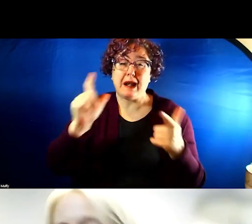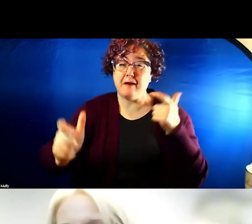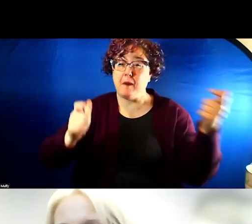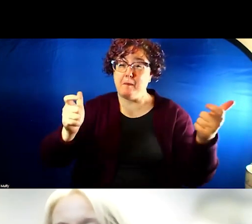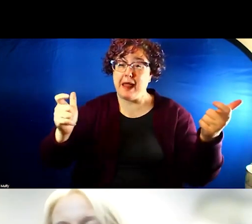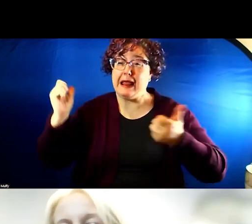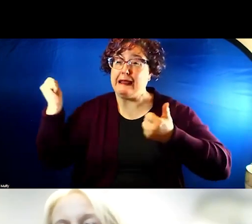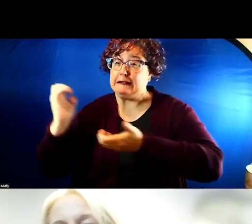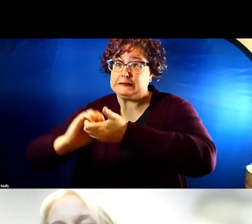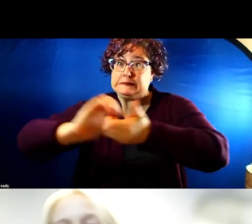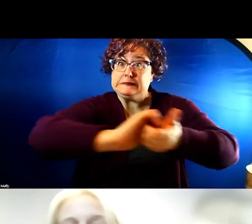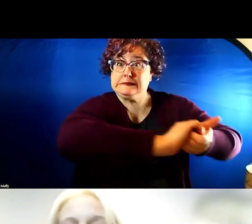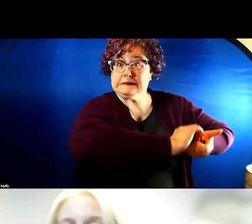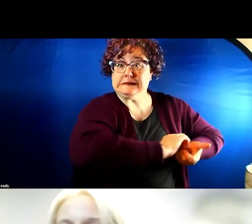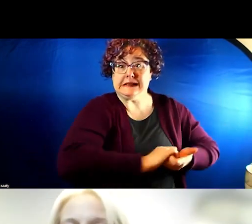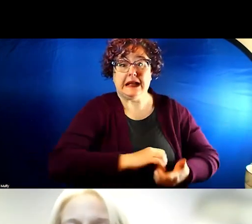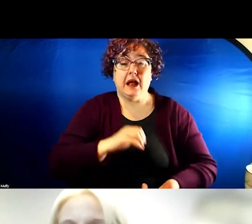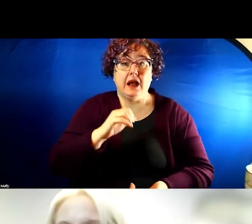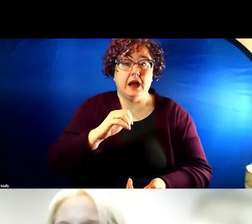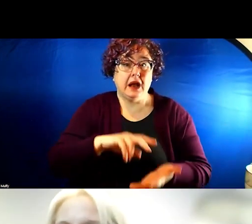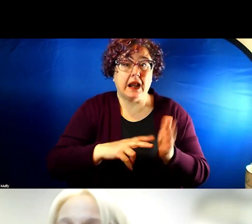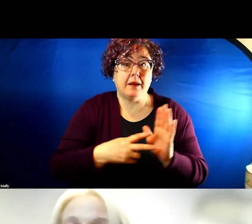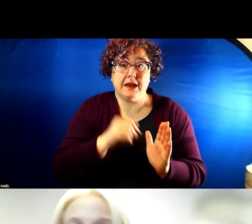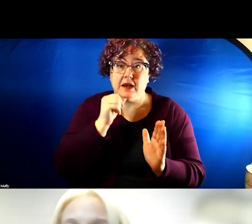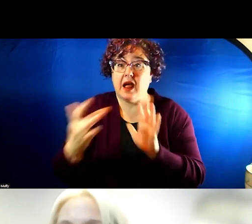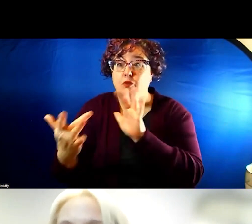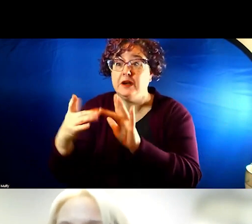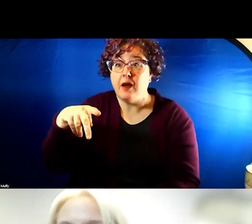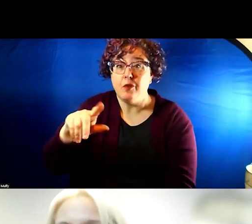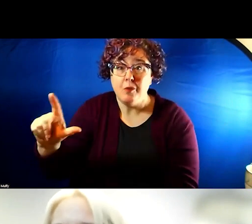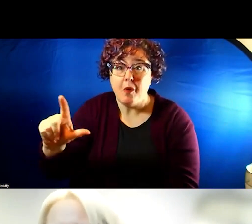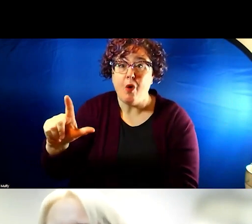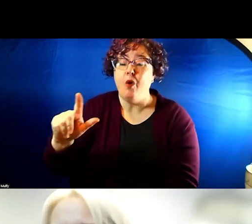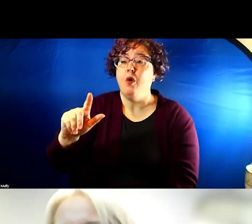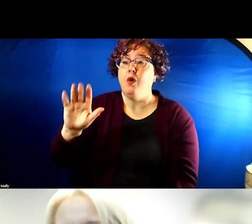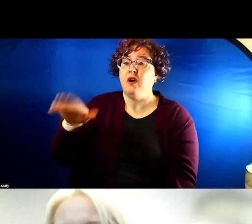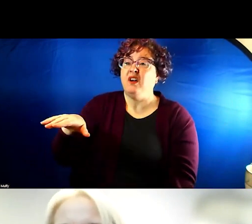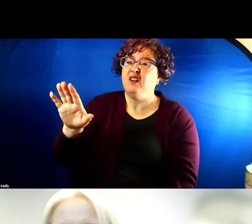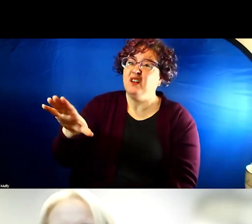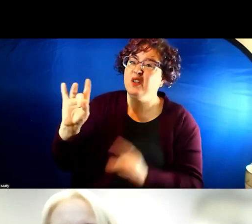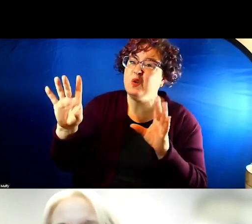LOTS OF PEOPLE -- I REACHED OUT TO FOLKS TO SAY WHAT ARE YOUR CRISIS RATES SAY ABOUT THIS?